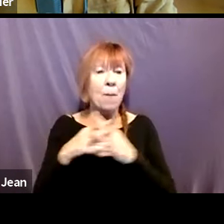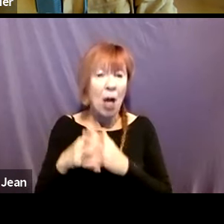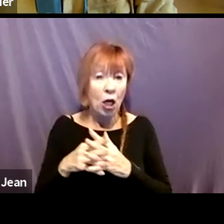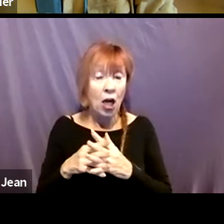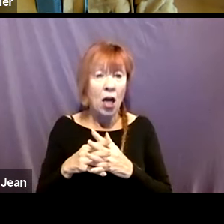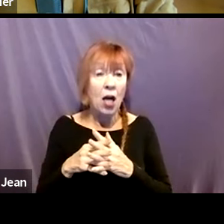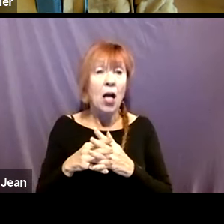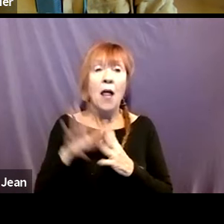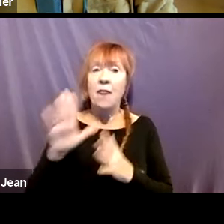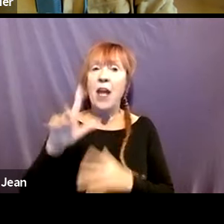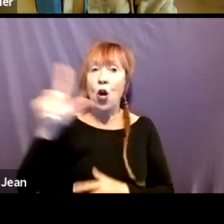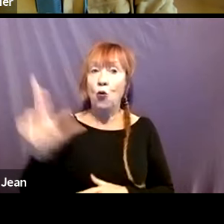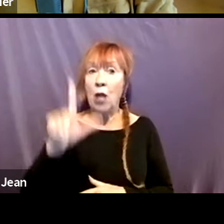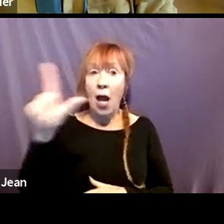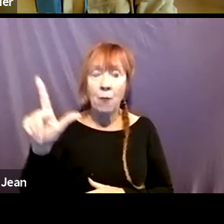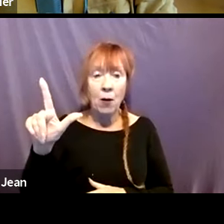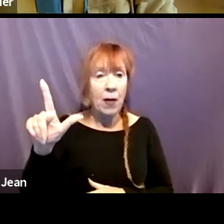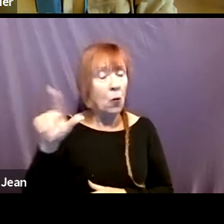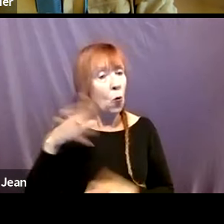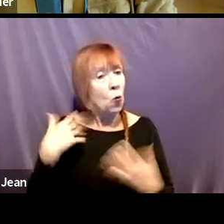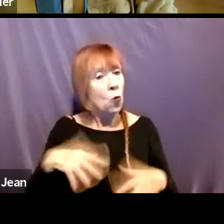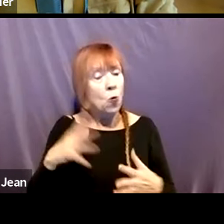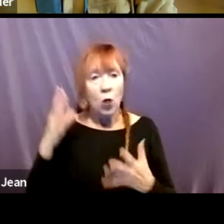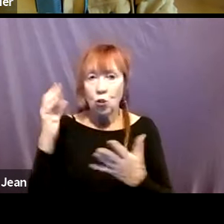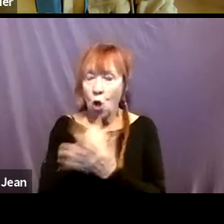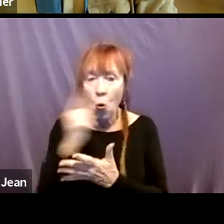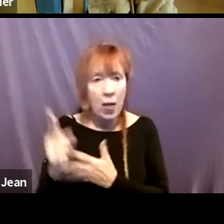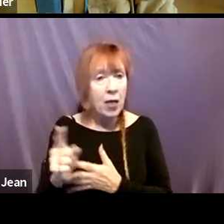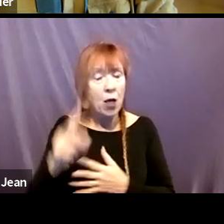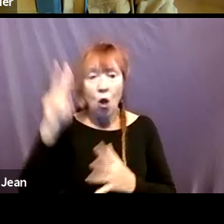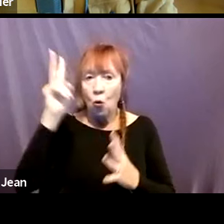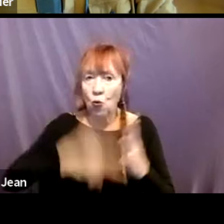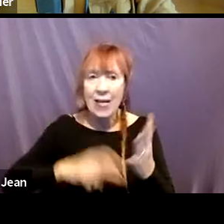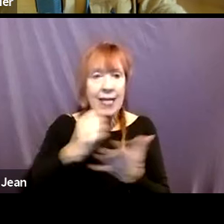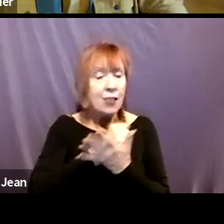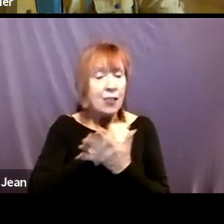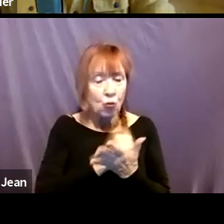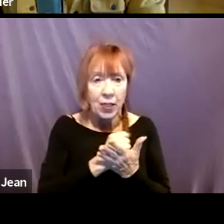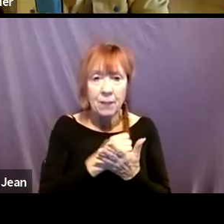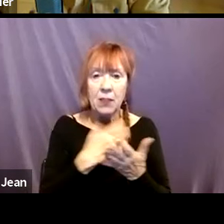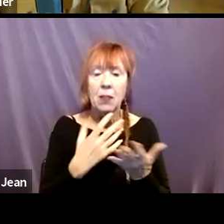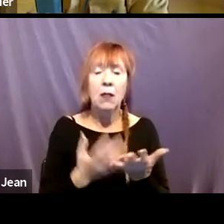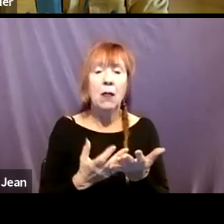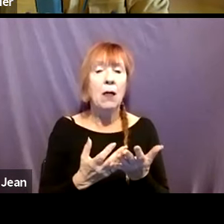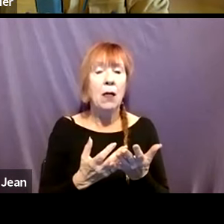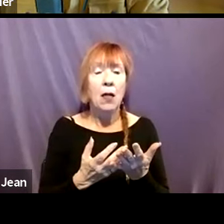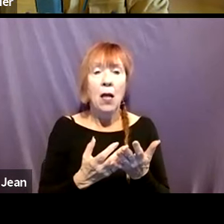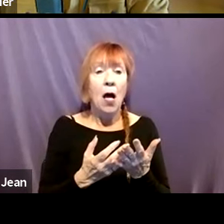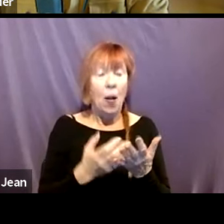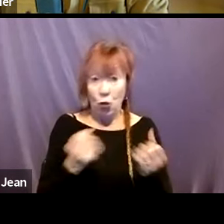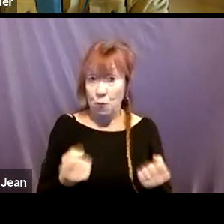But utilize that. There are scripts available that you can read, script available online,